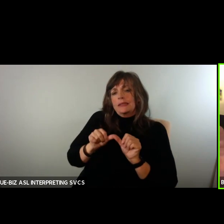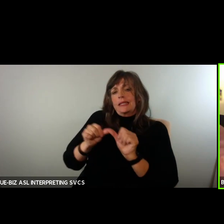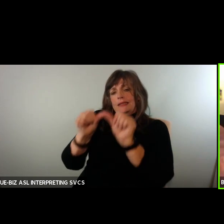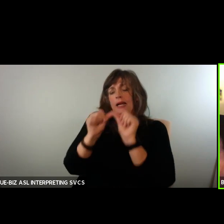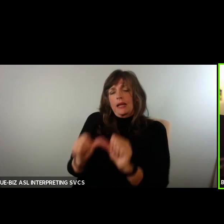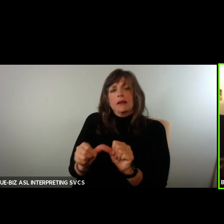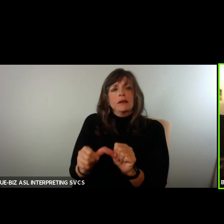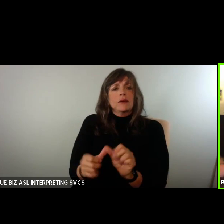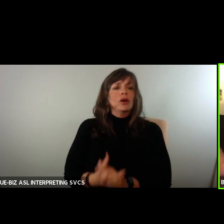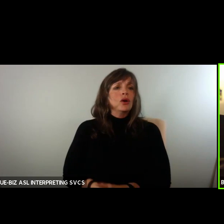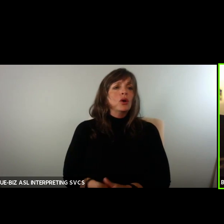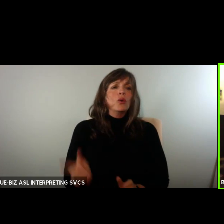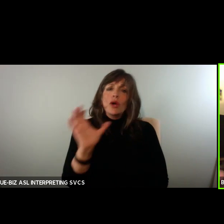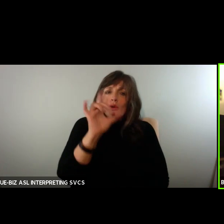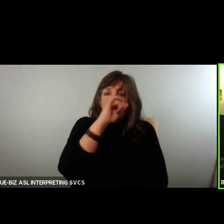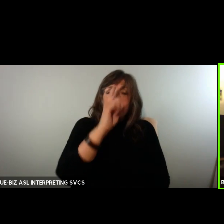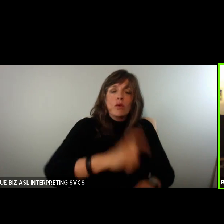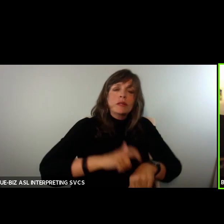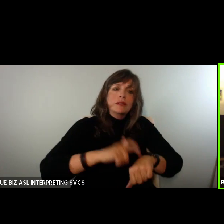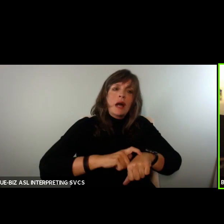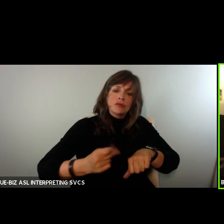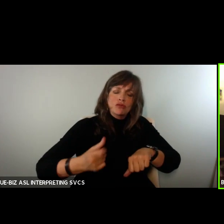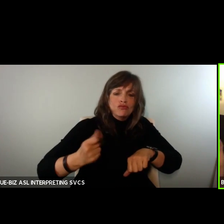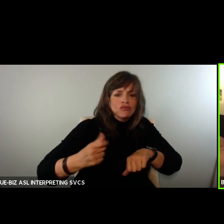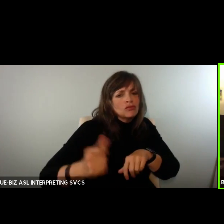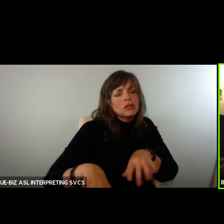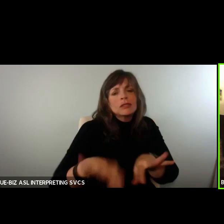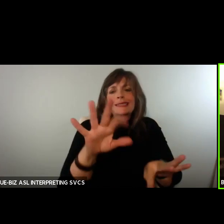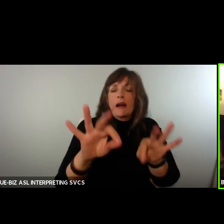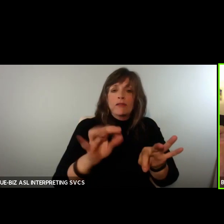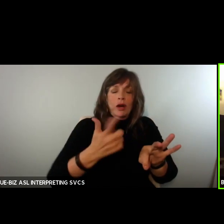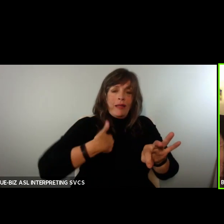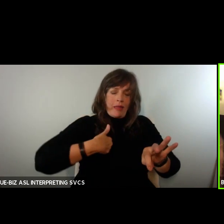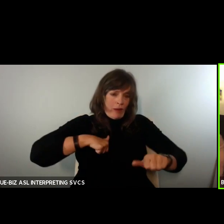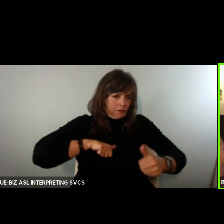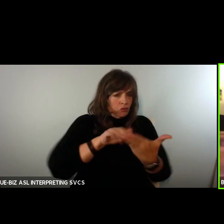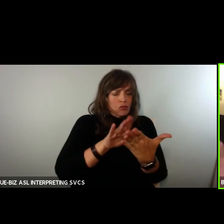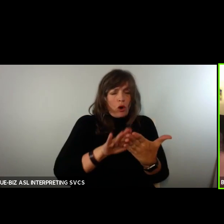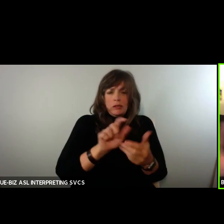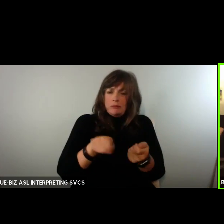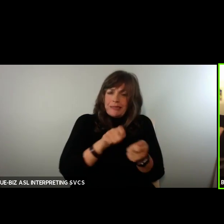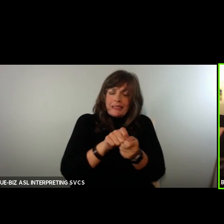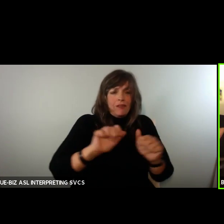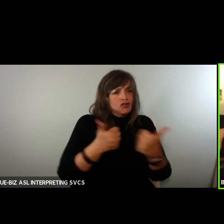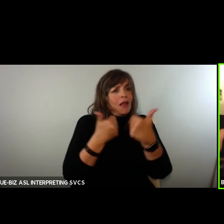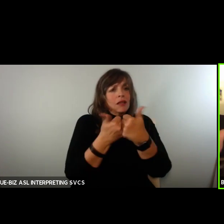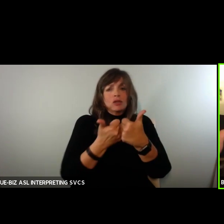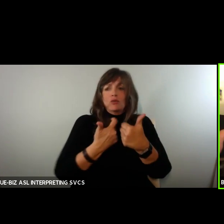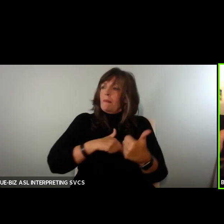one that will present as yet unknown challenges. So I'm here to say that as we might be inclined to just move everything online,